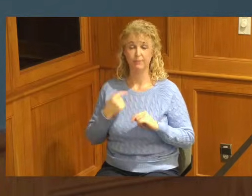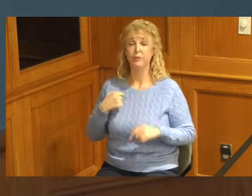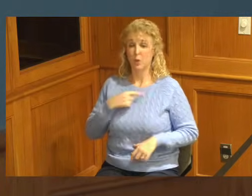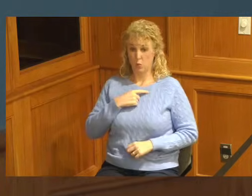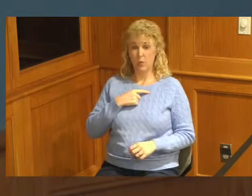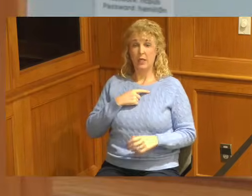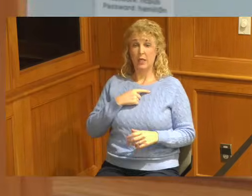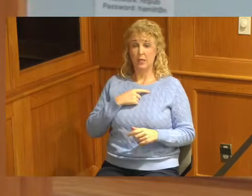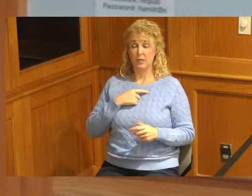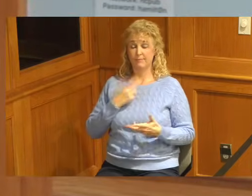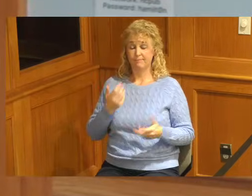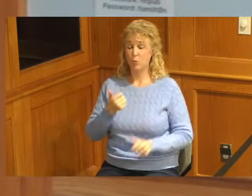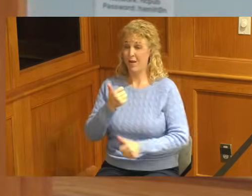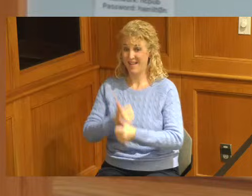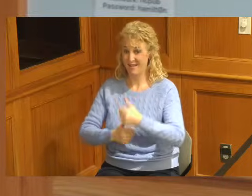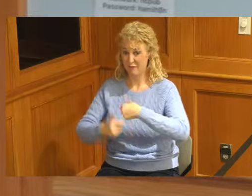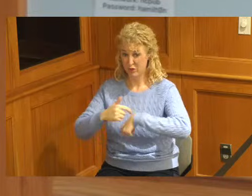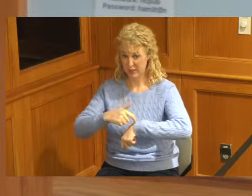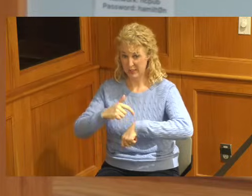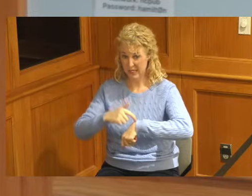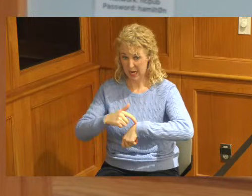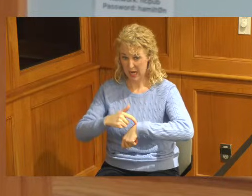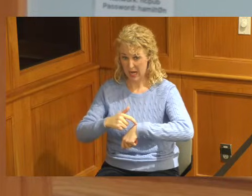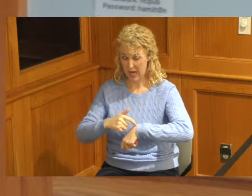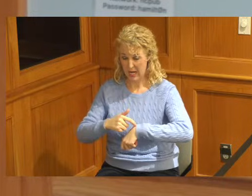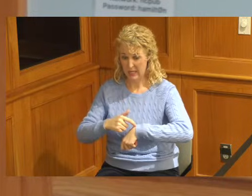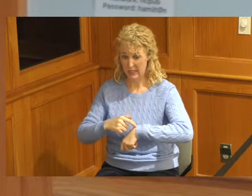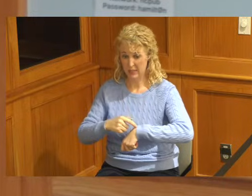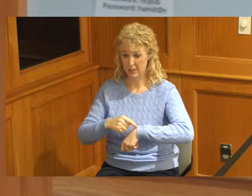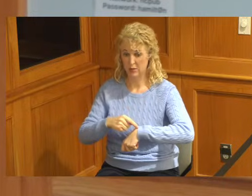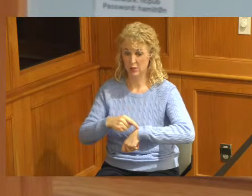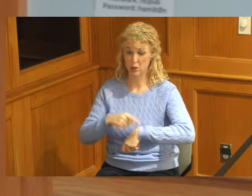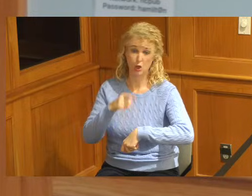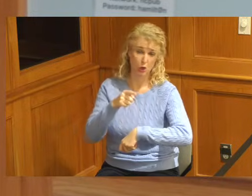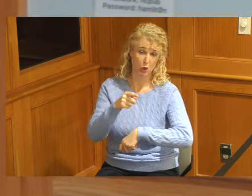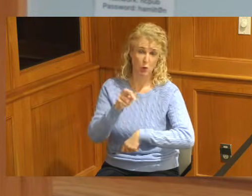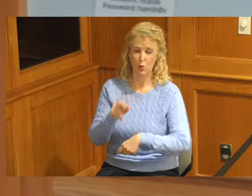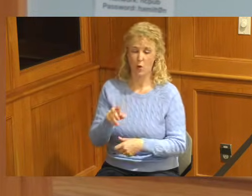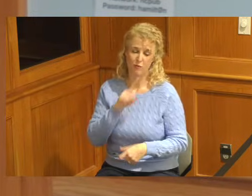mean every so every time our process every time you were you or anybody gave us a lead we followed